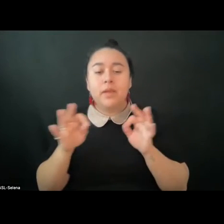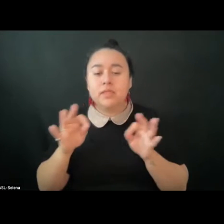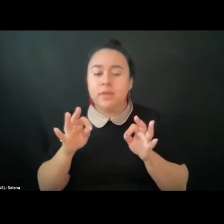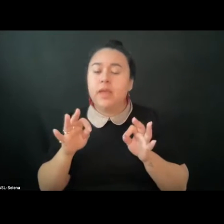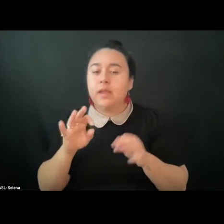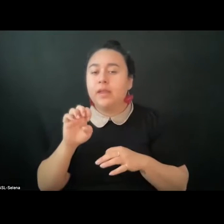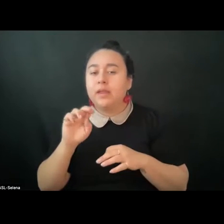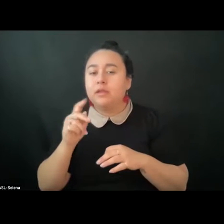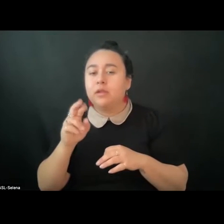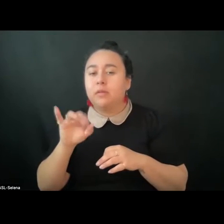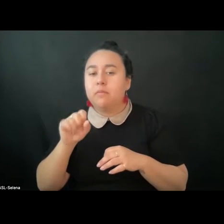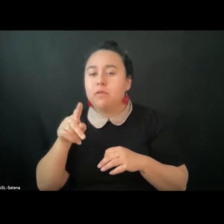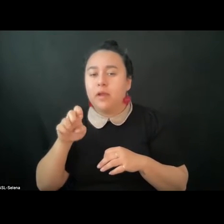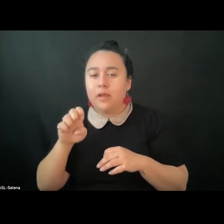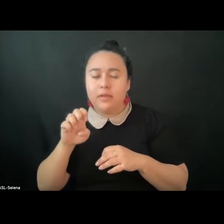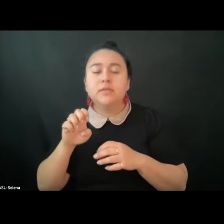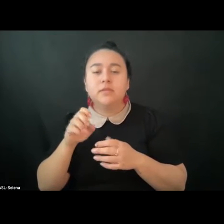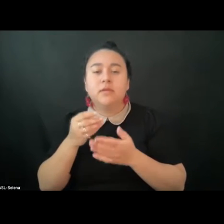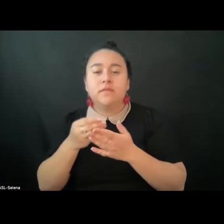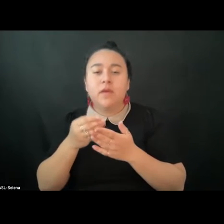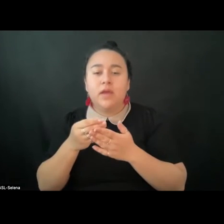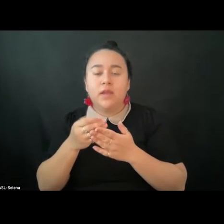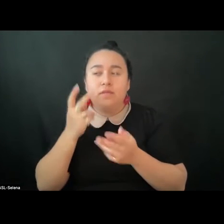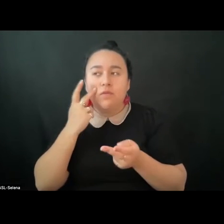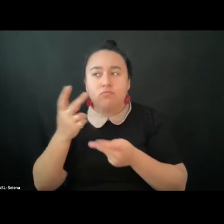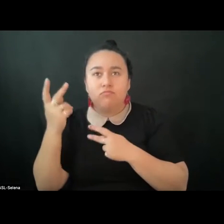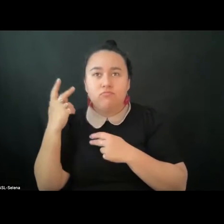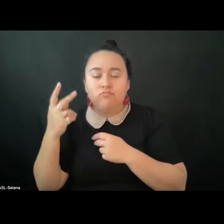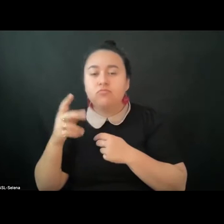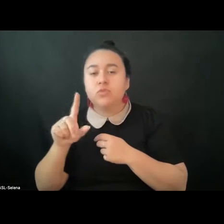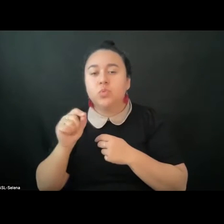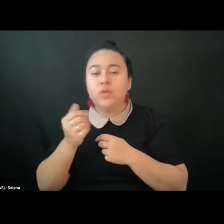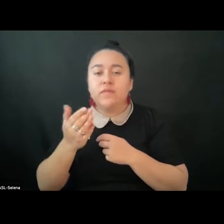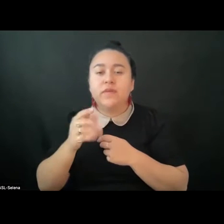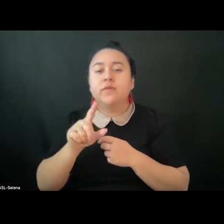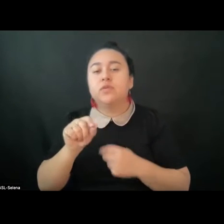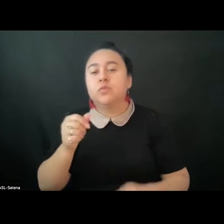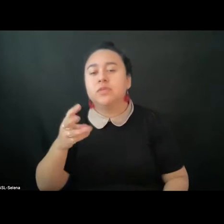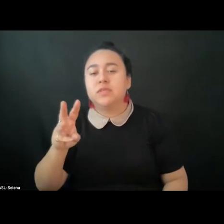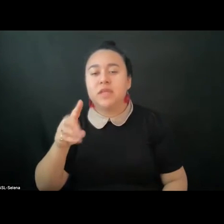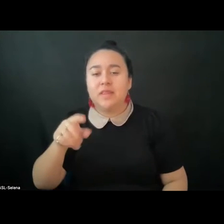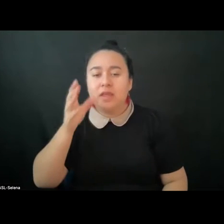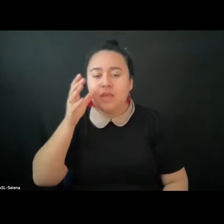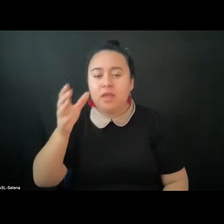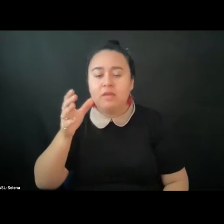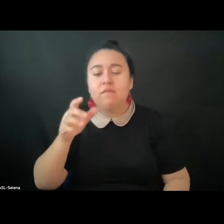came from, if you think back to 2015, 2016, when this concept of alternative facts was brought to